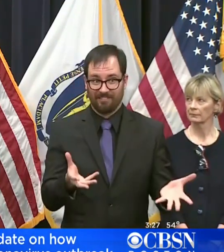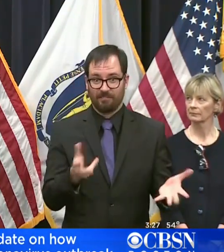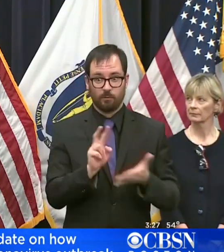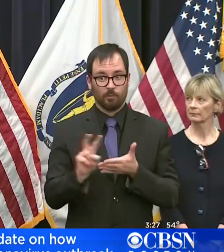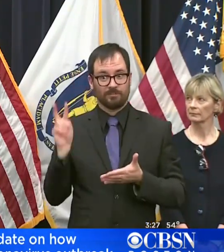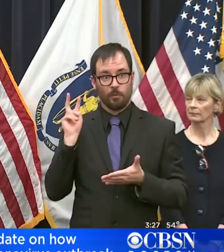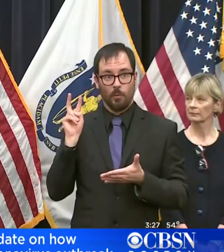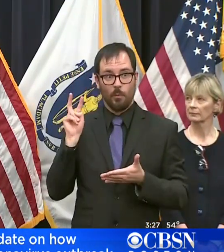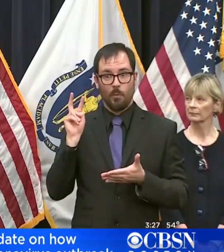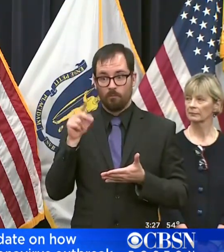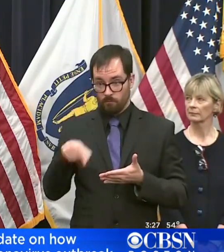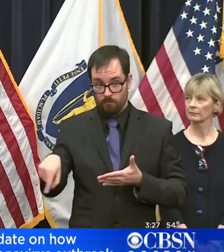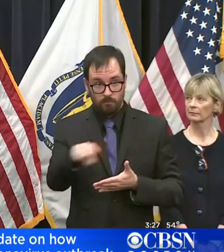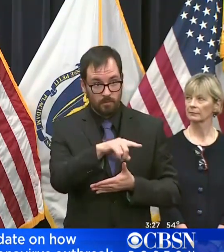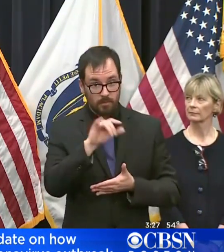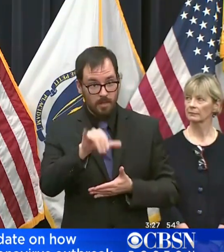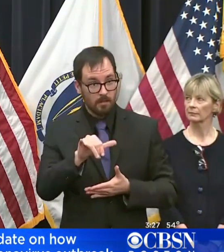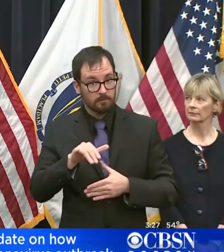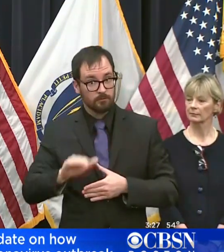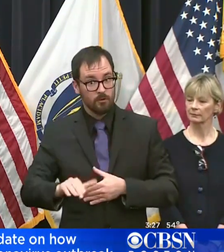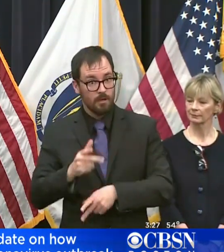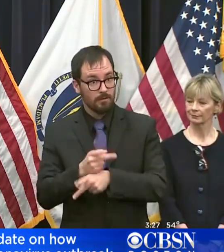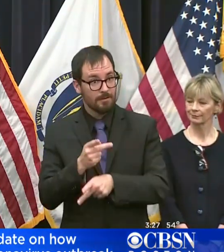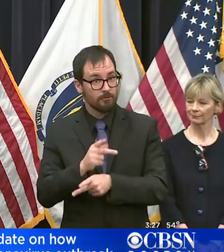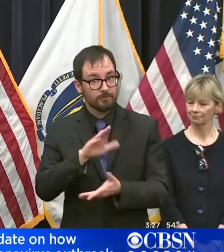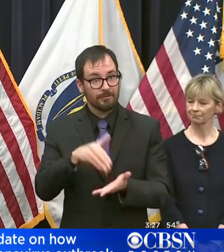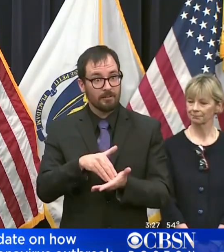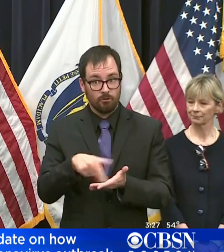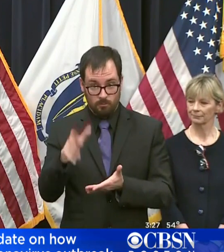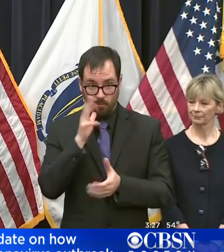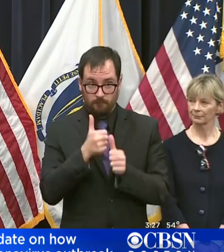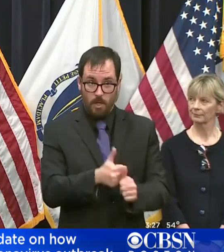IMPLEMENTED THE ADVANCED GUIDANCE WE PUT OUT ALMOST TWO